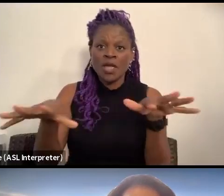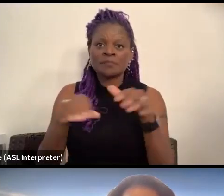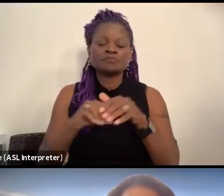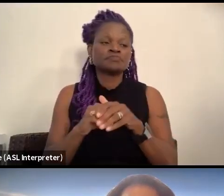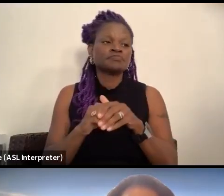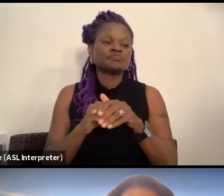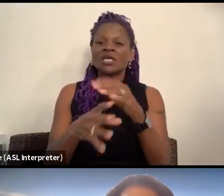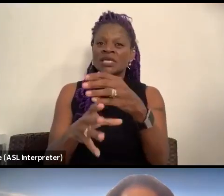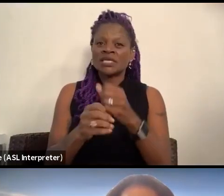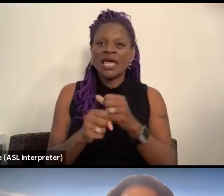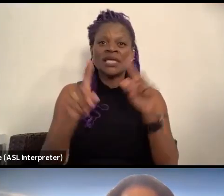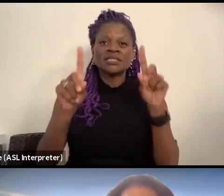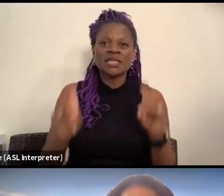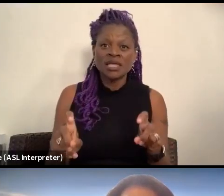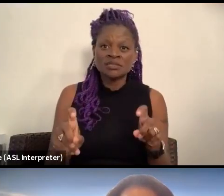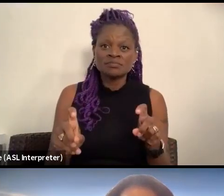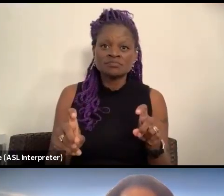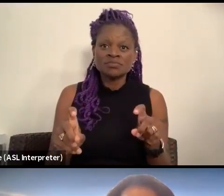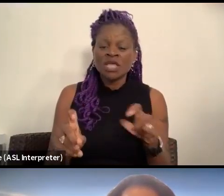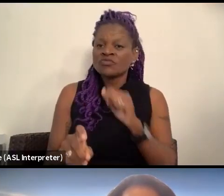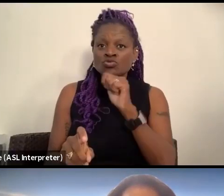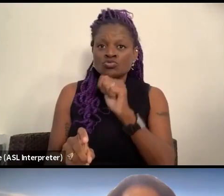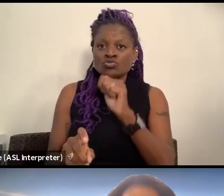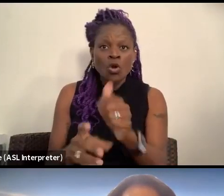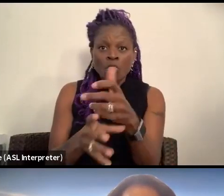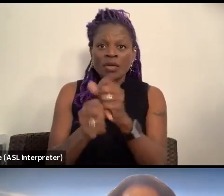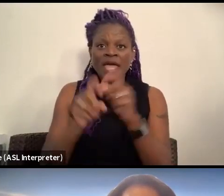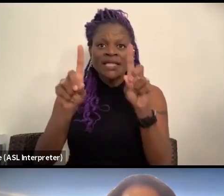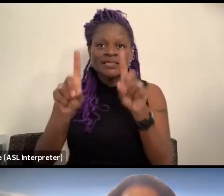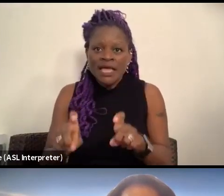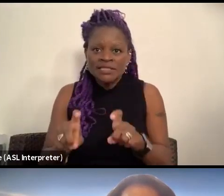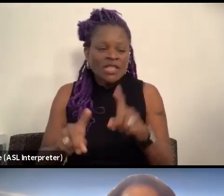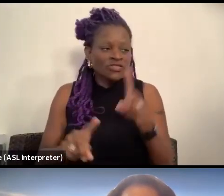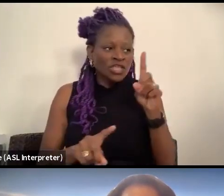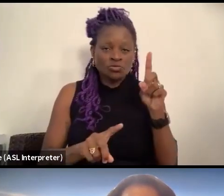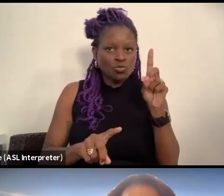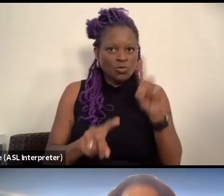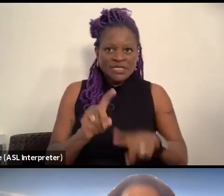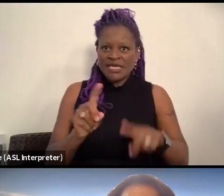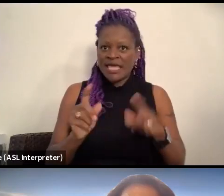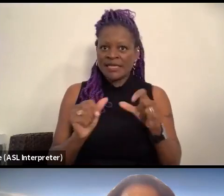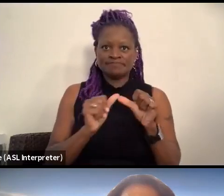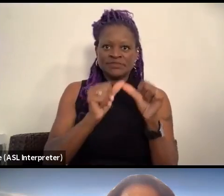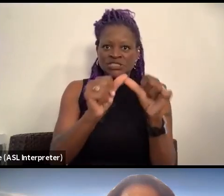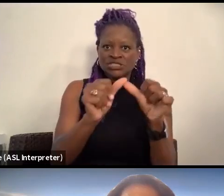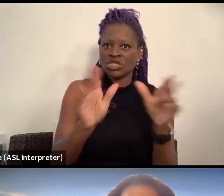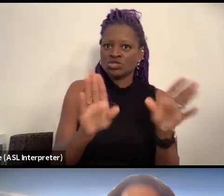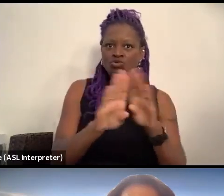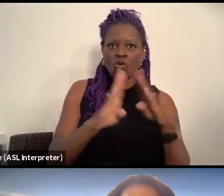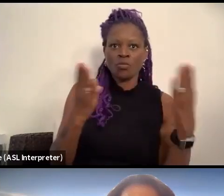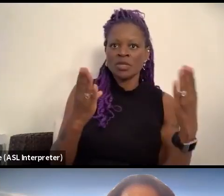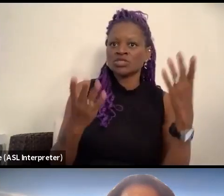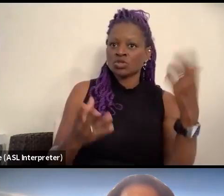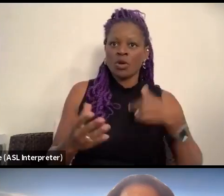If we do not get tested, we will not be able to stay open. So I'm going to sign up for a test and I hope you'll join me.